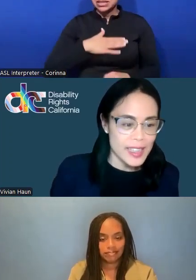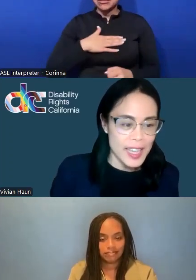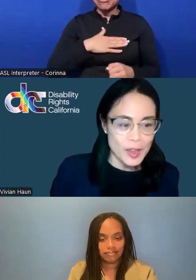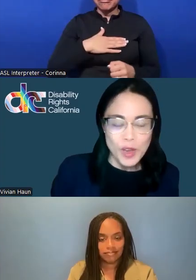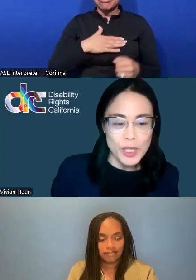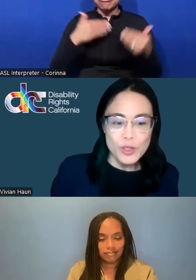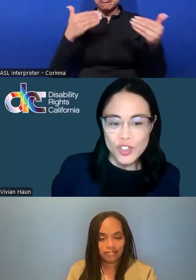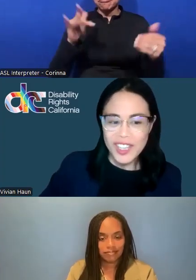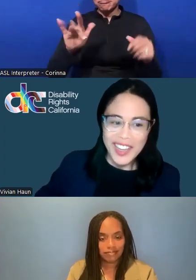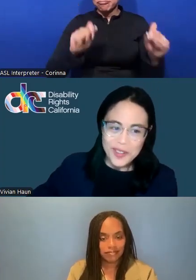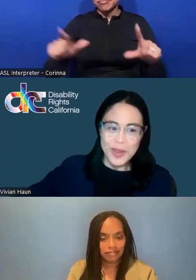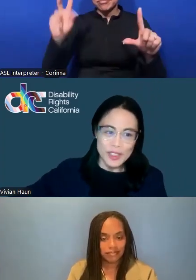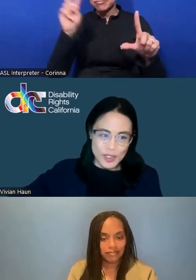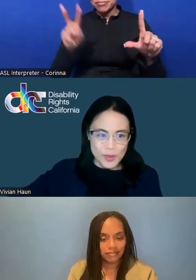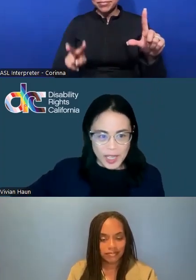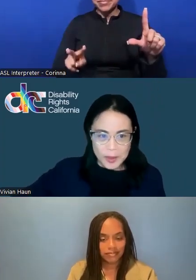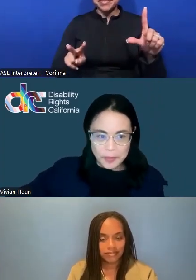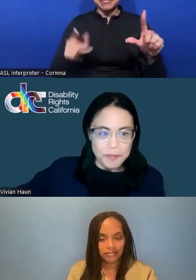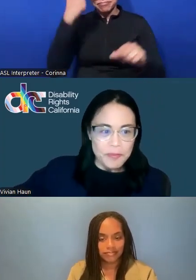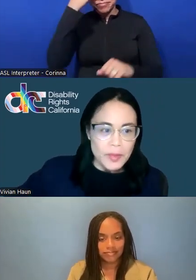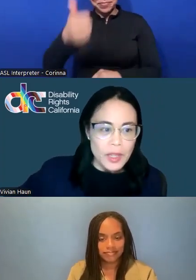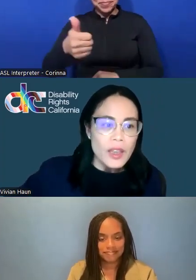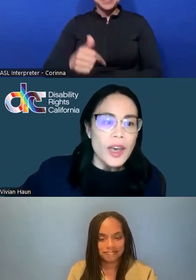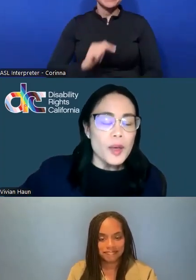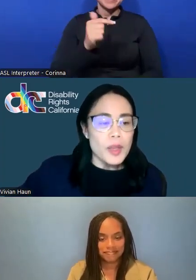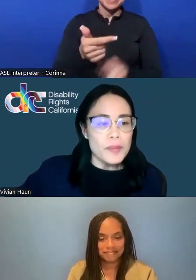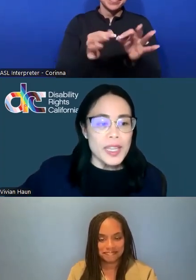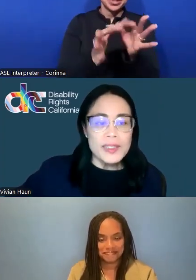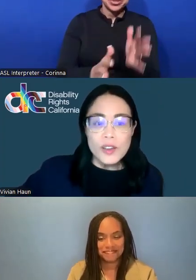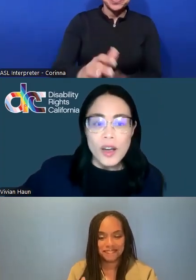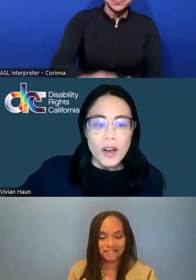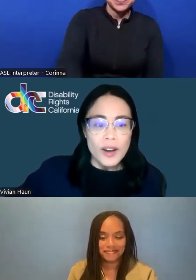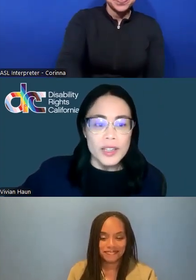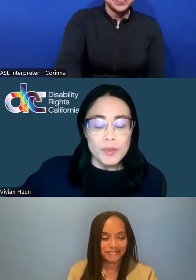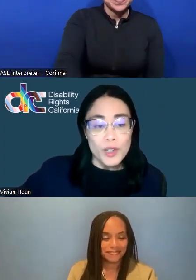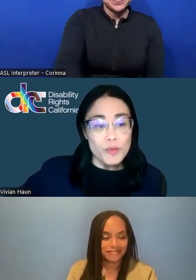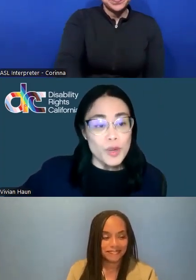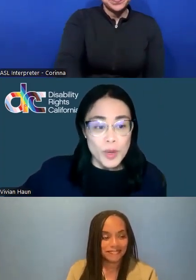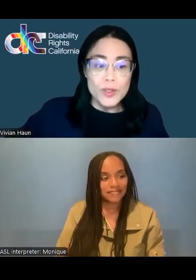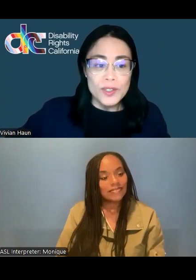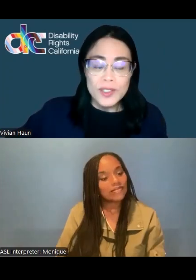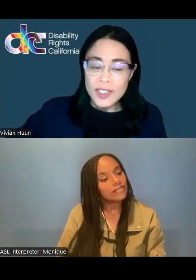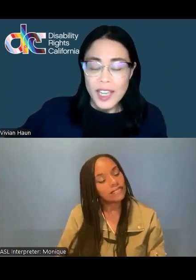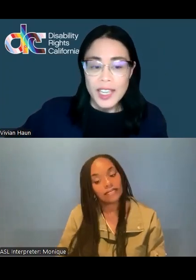take a moment to check it out when you can. Because there are a number of proposals tonight.